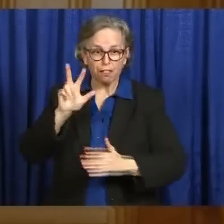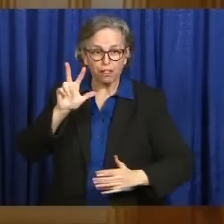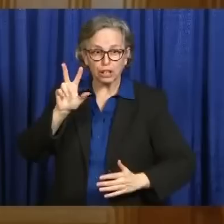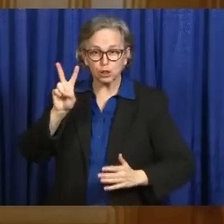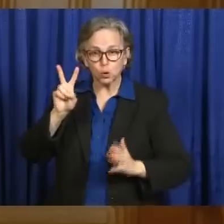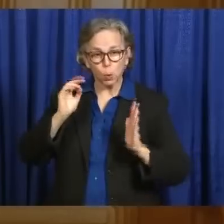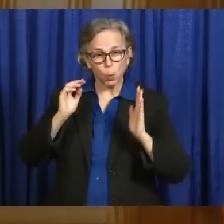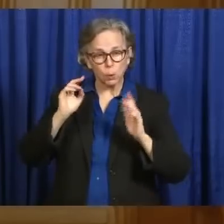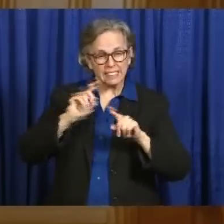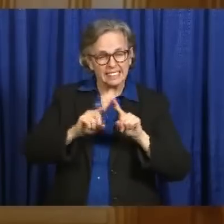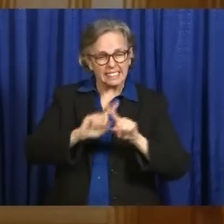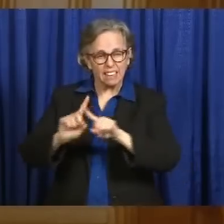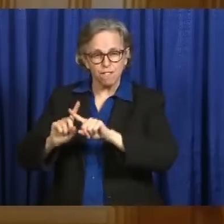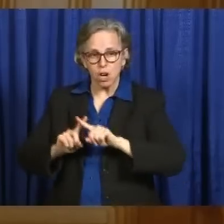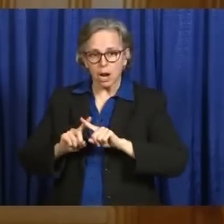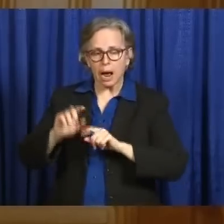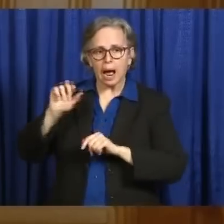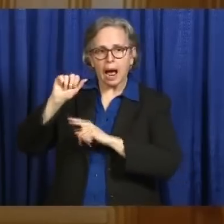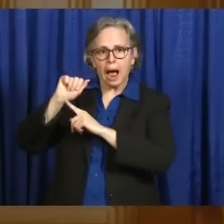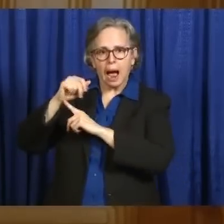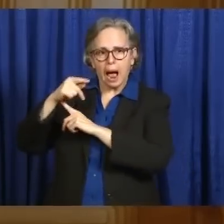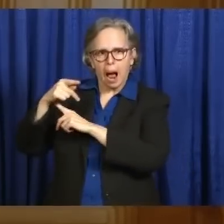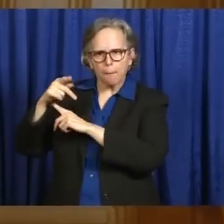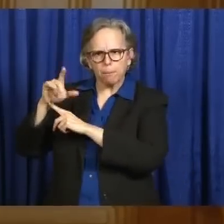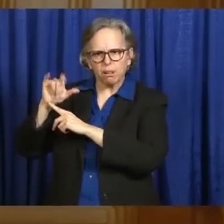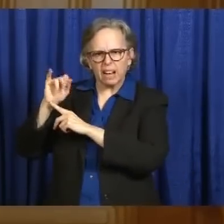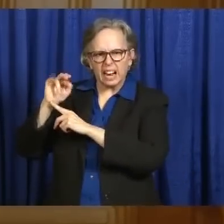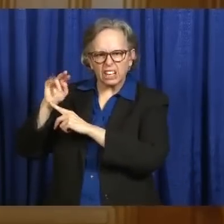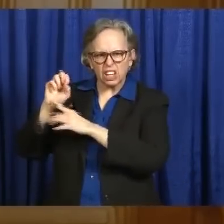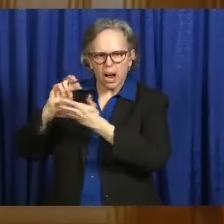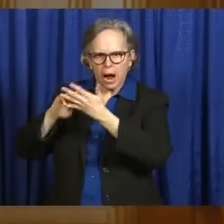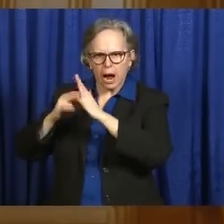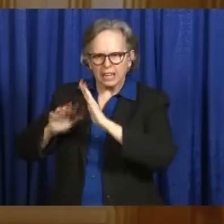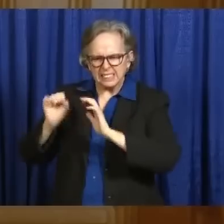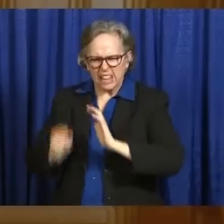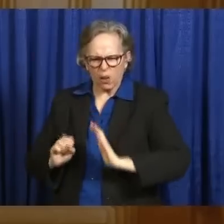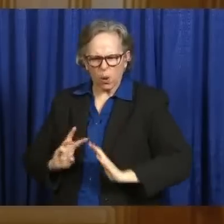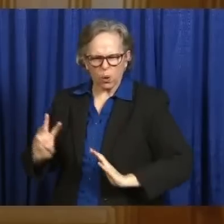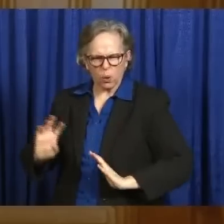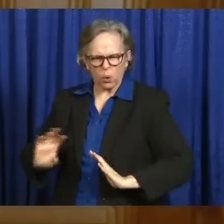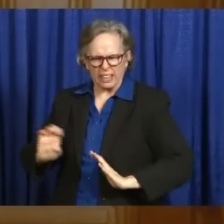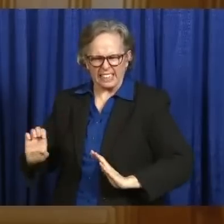HIT. THERE IS SMALL BUSINESS FINANCING AND 32 APPALACHIAN